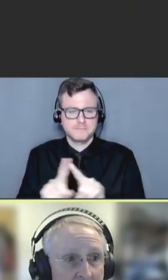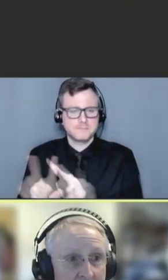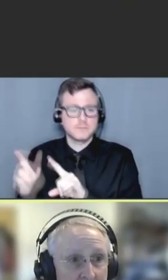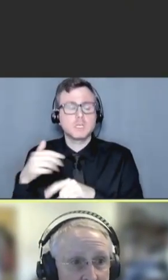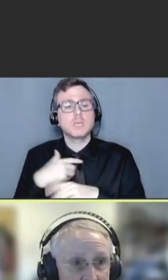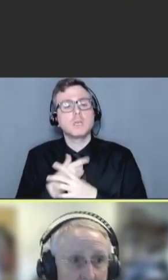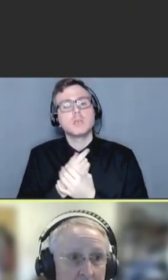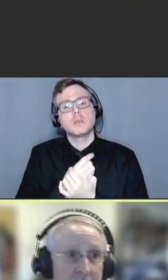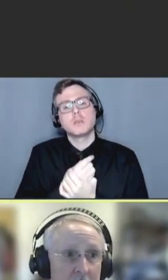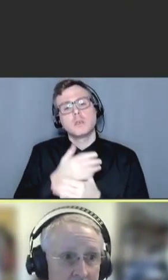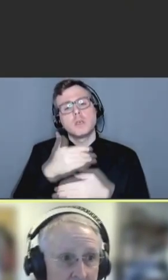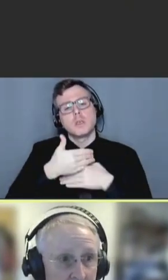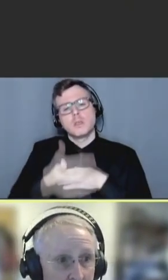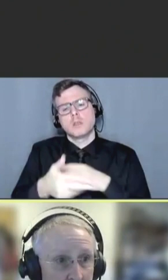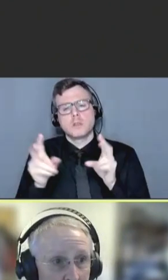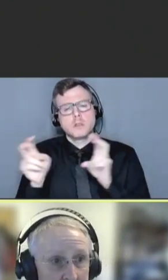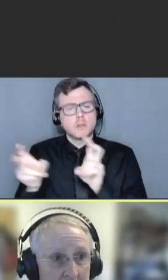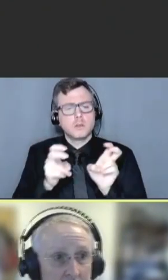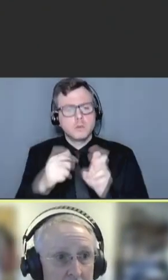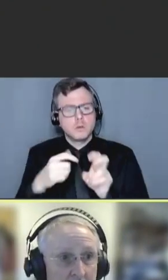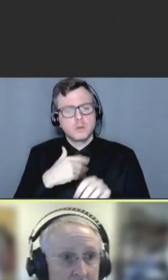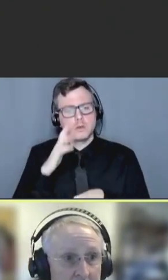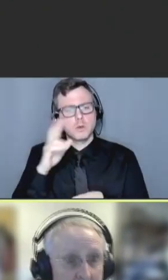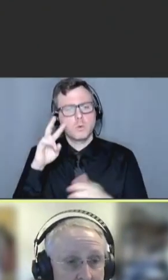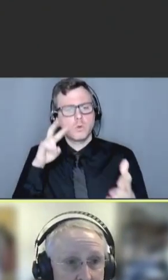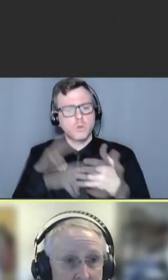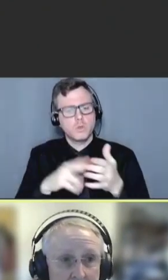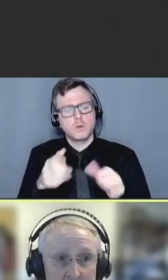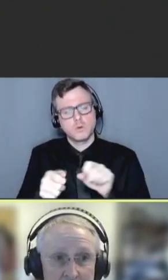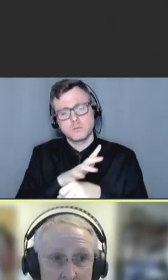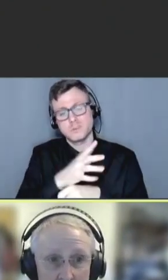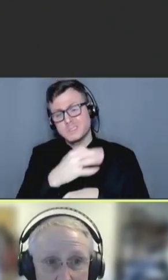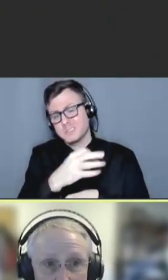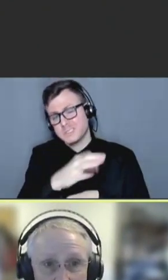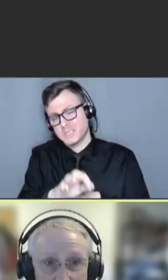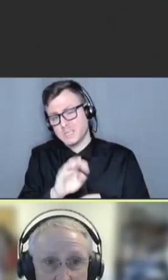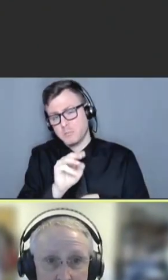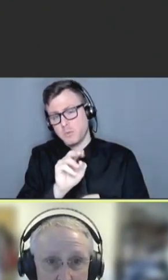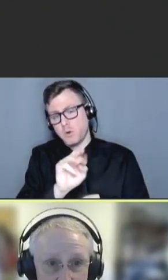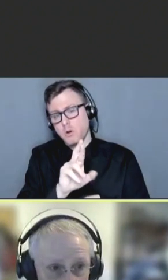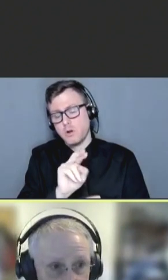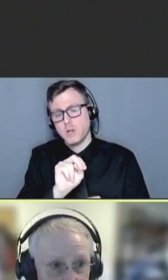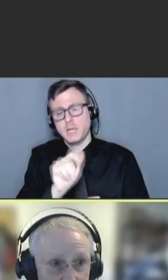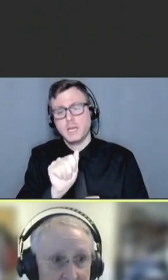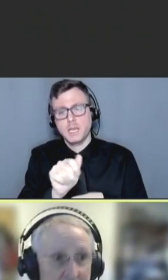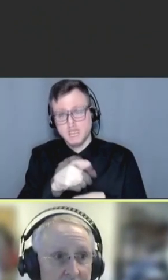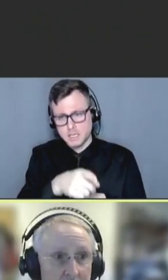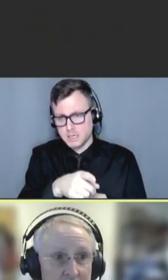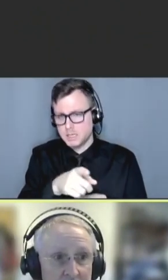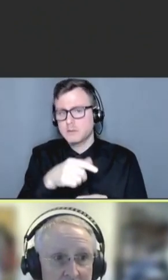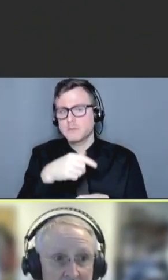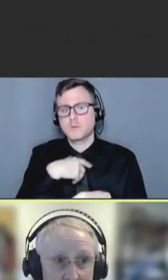So the next topic that we looked at was COVID-19 messenger RNA bivalent booster safety. There was a